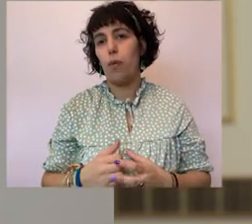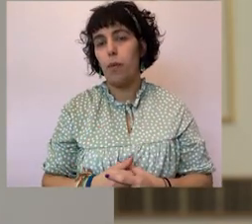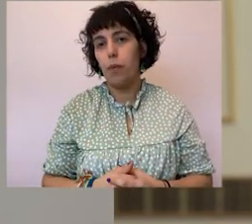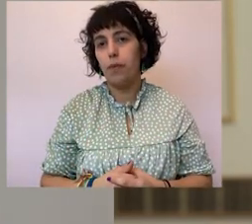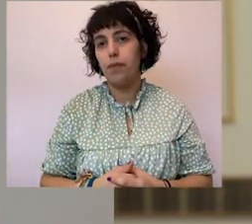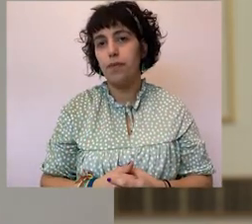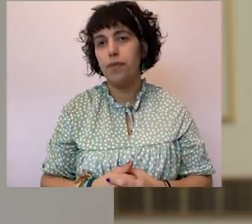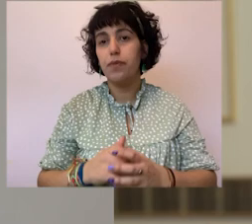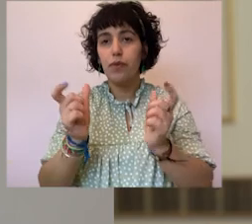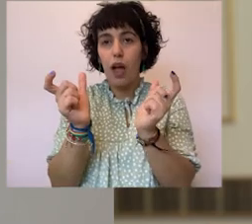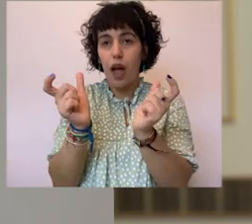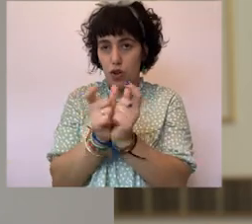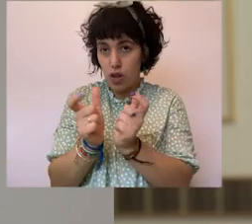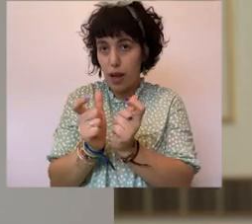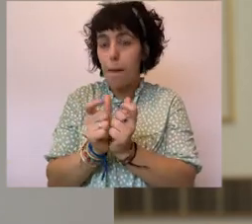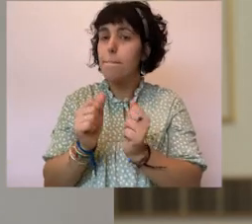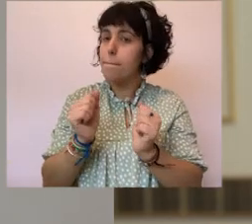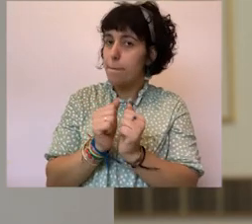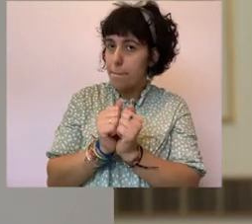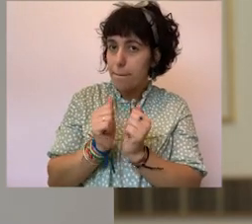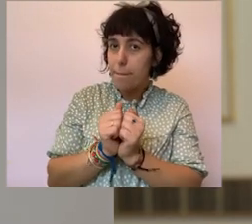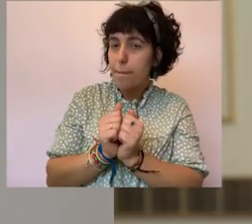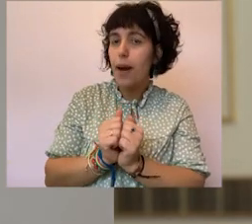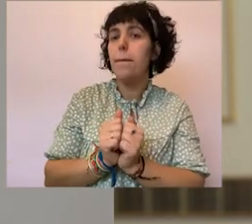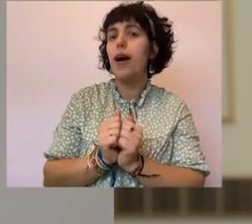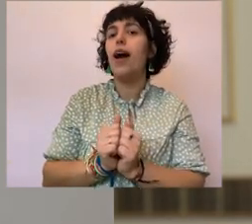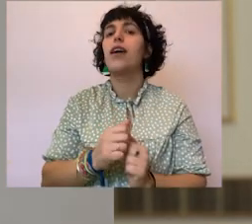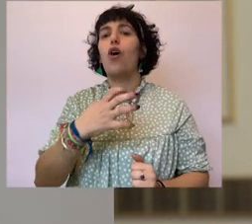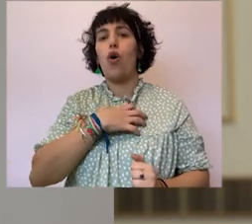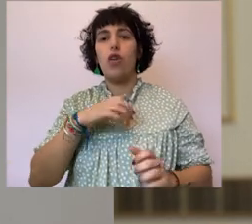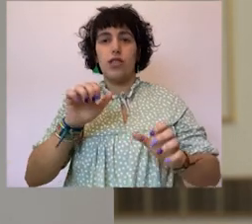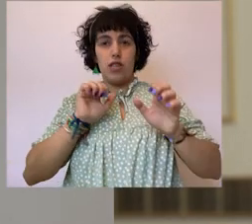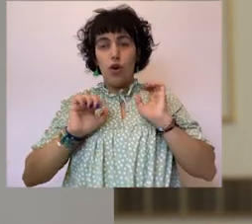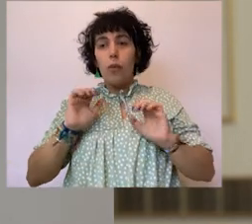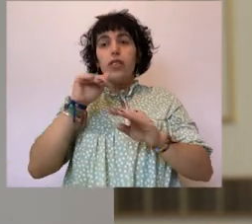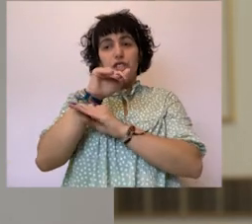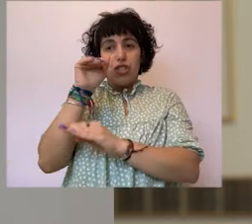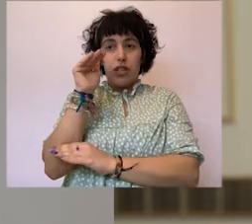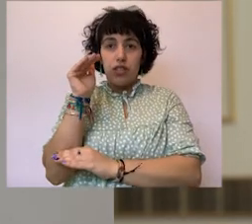you live your self-defense. You said, "When that organization finished up, it was like I lost my biggest relationship"